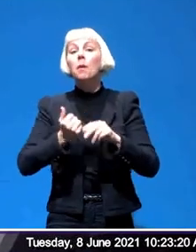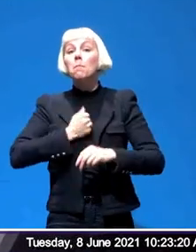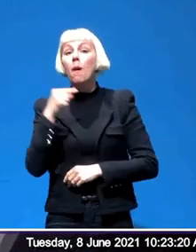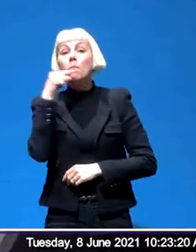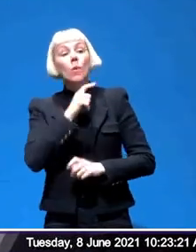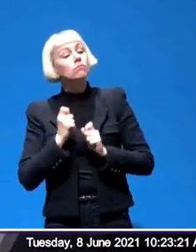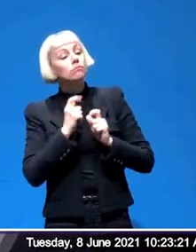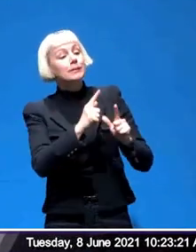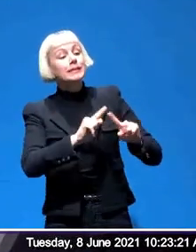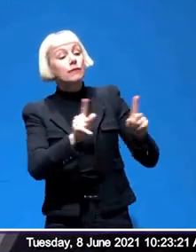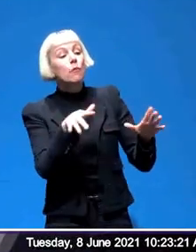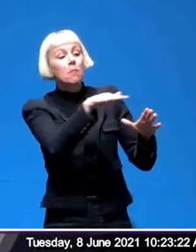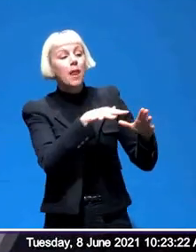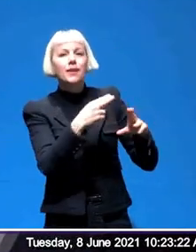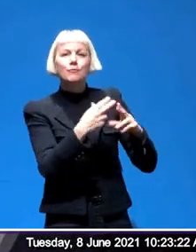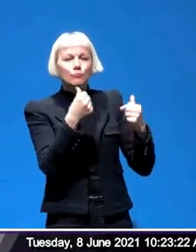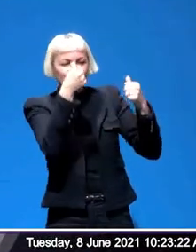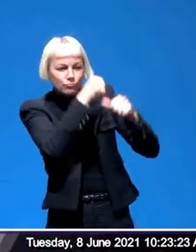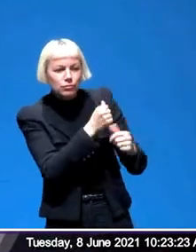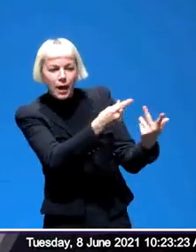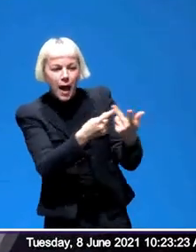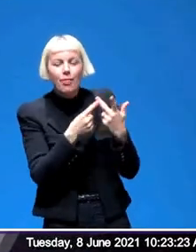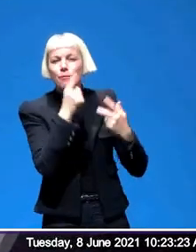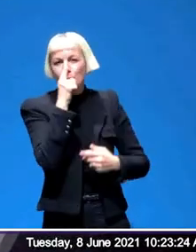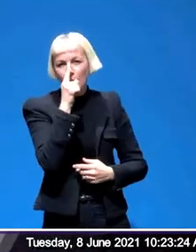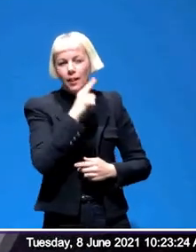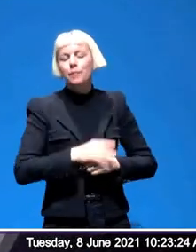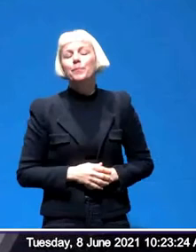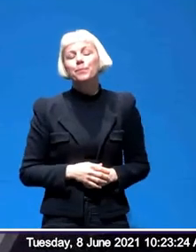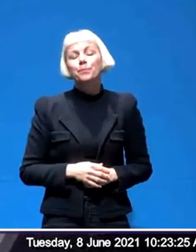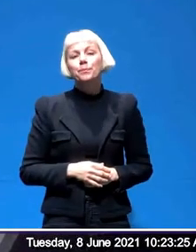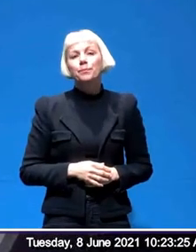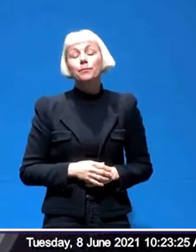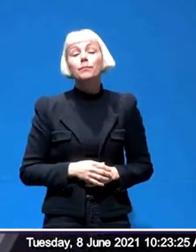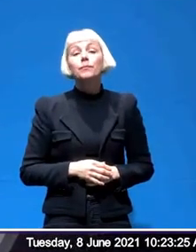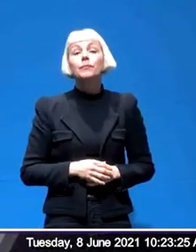From around 2006, Daniel's day option was at a farm called Windamere Park.